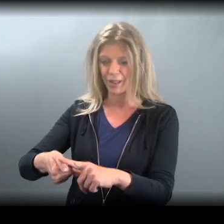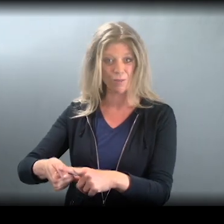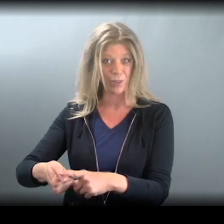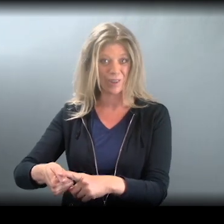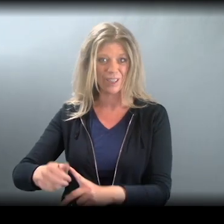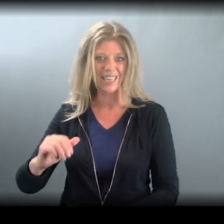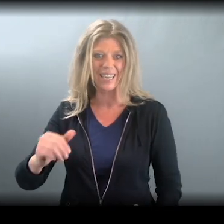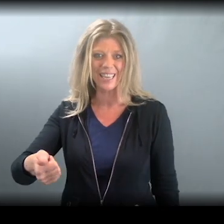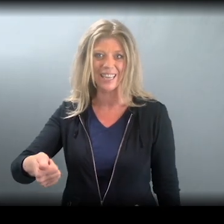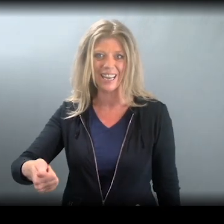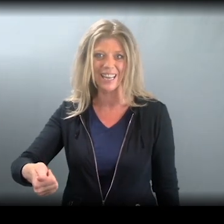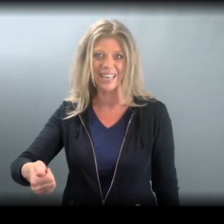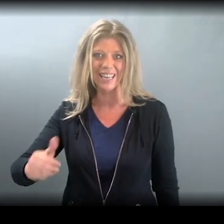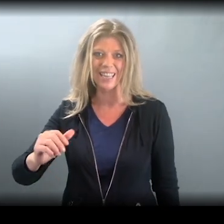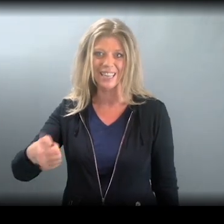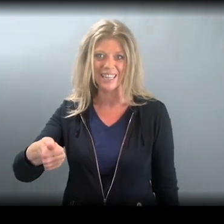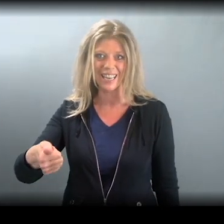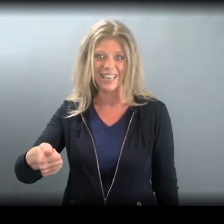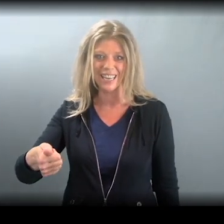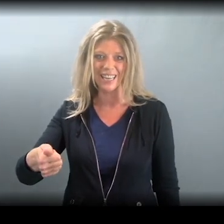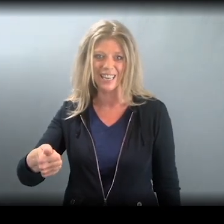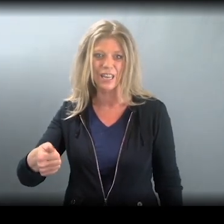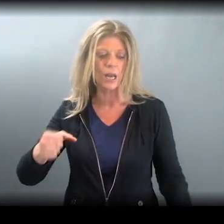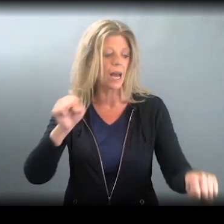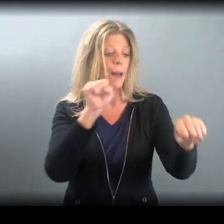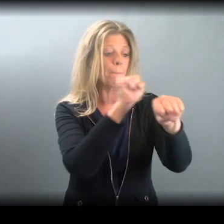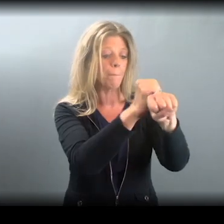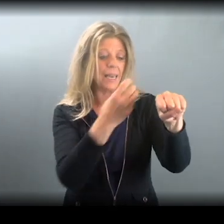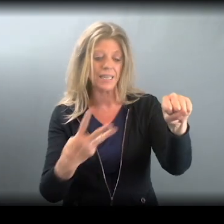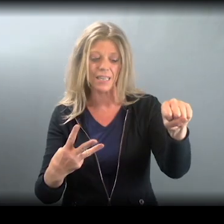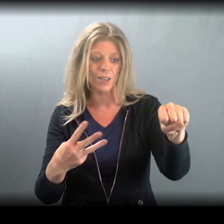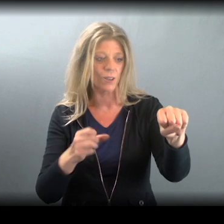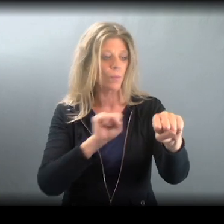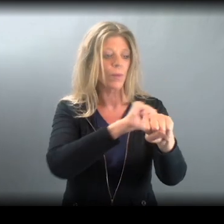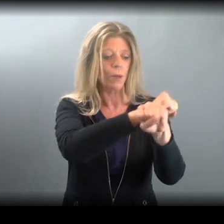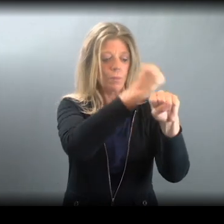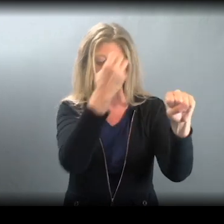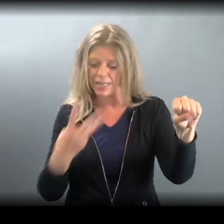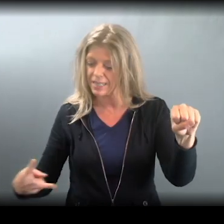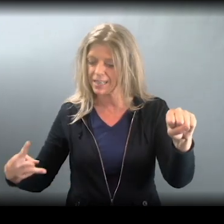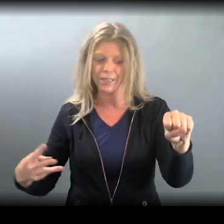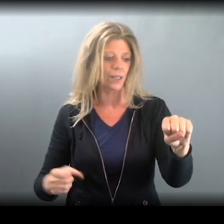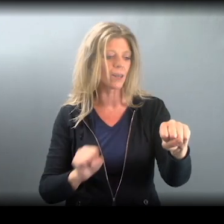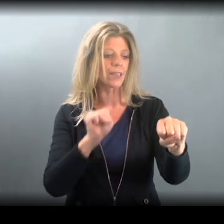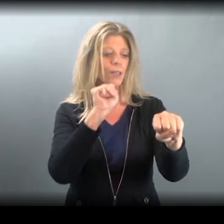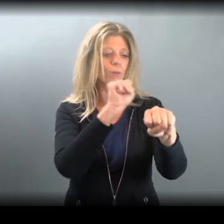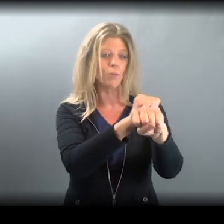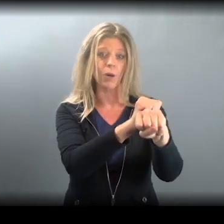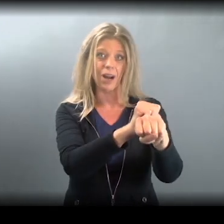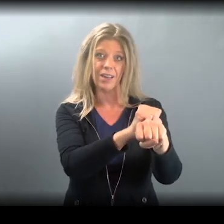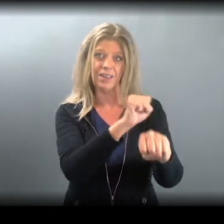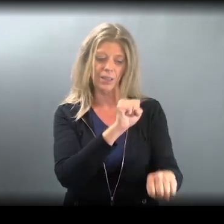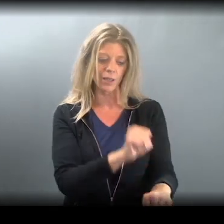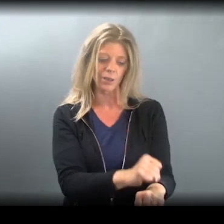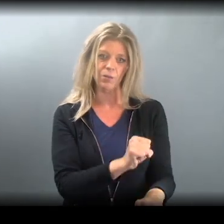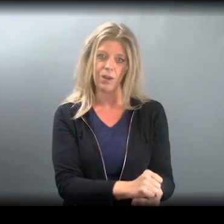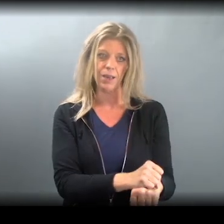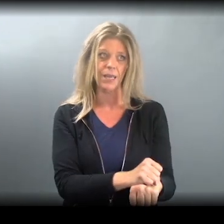Thumb forward. THE METEOR ROCK